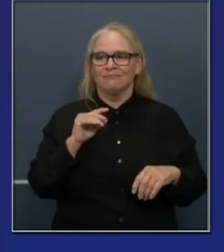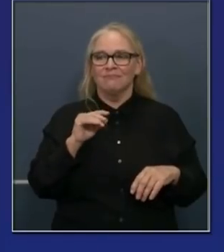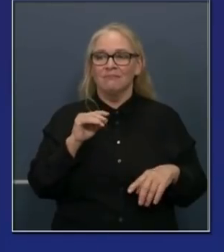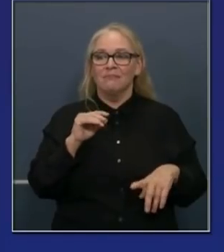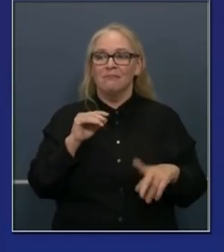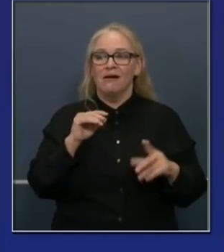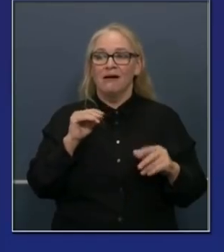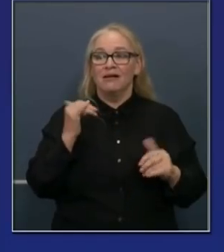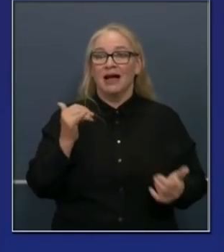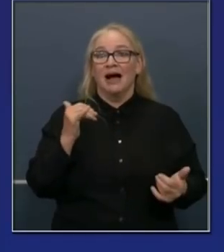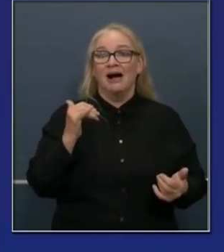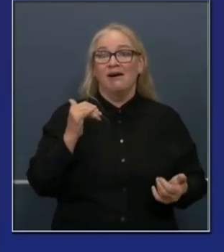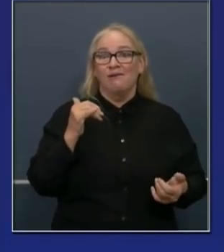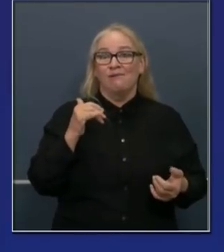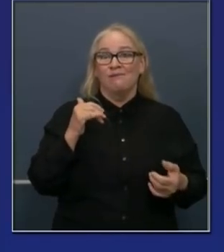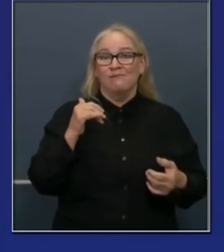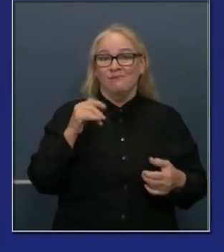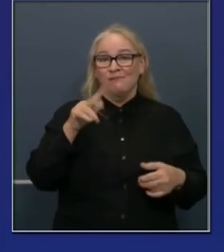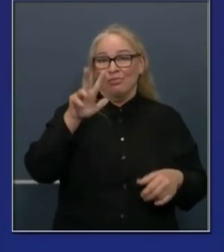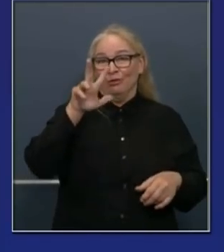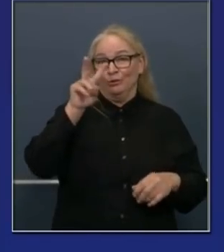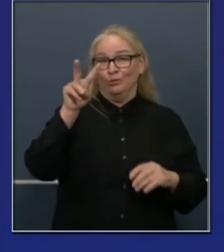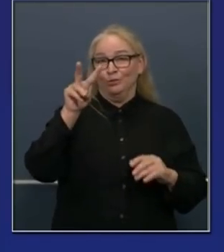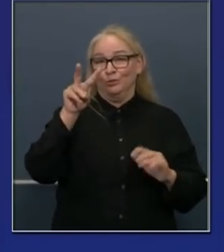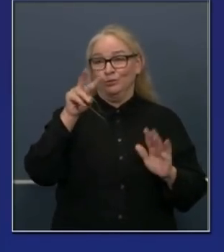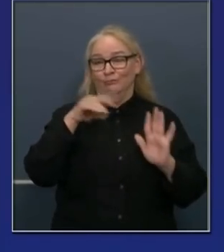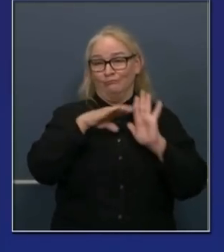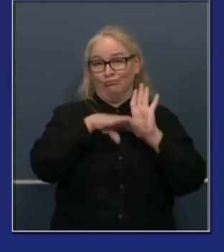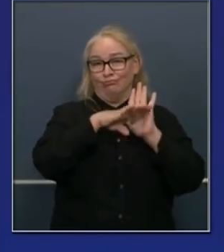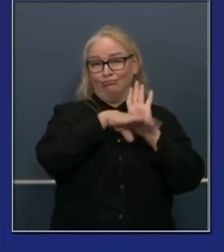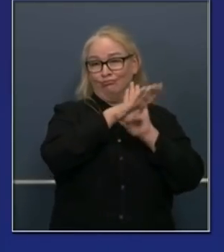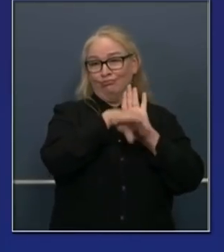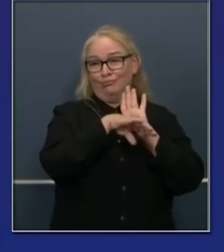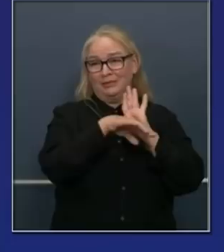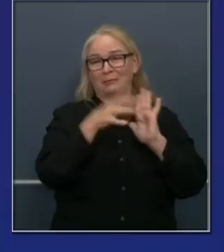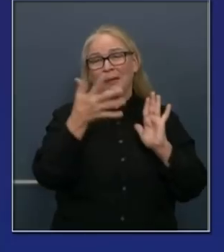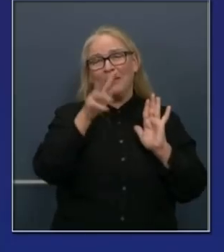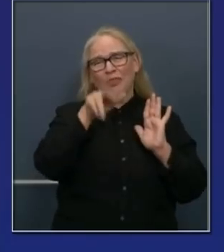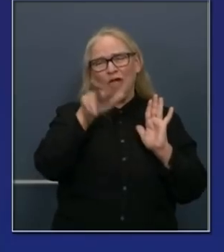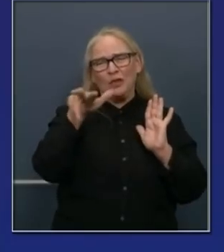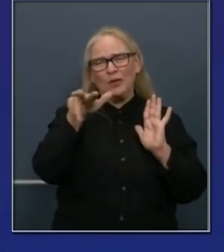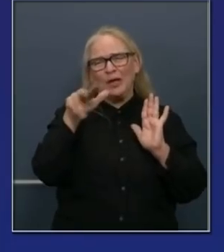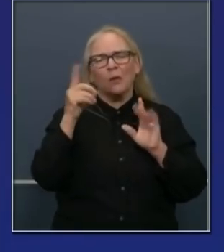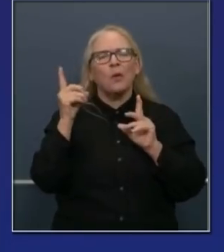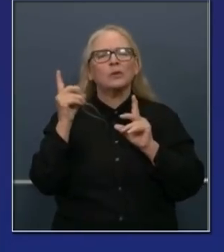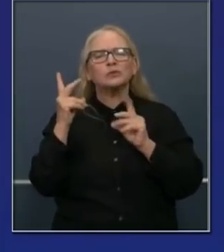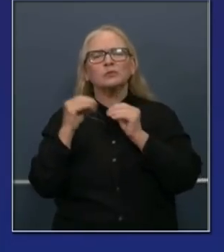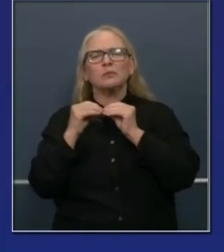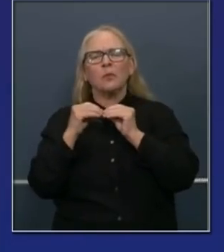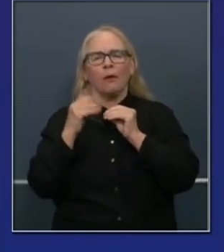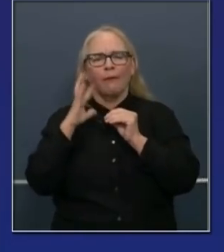SLIDE. TO TALK ABOUT THE COUNTIES ON